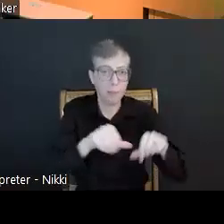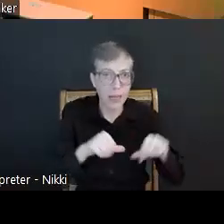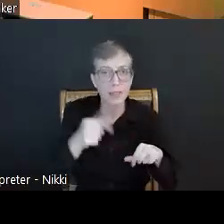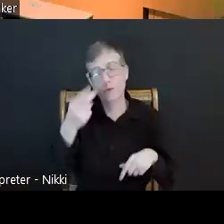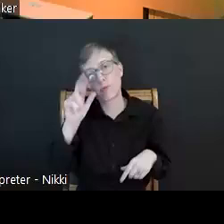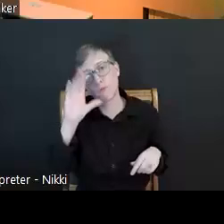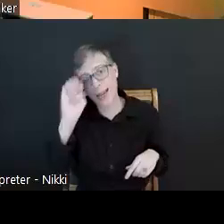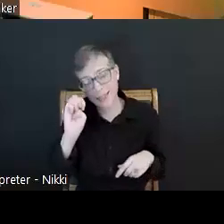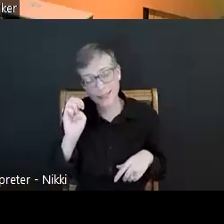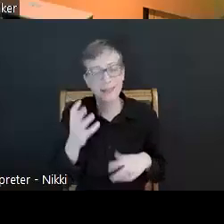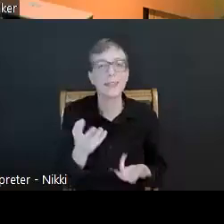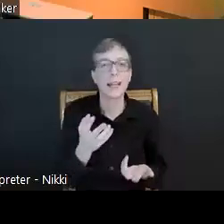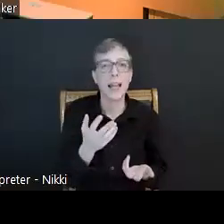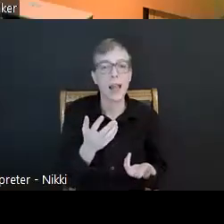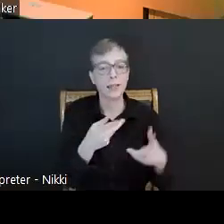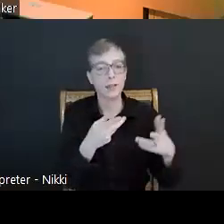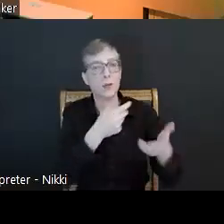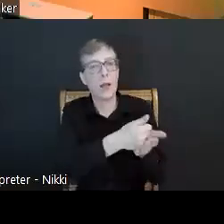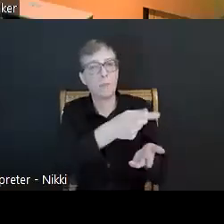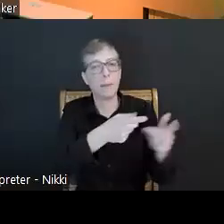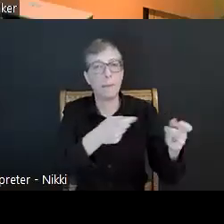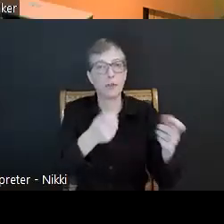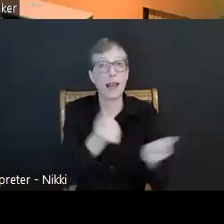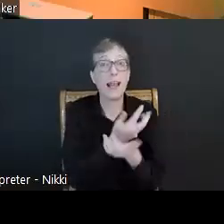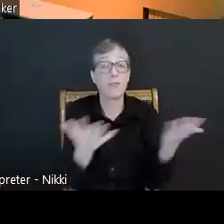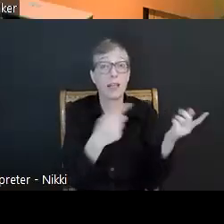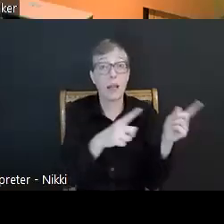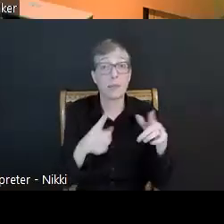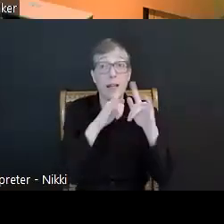is really important to help them stay engaged with therapy in addition to the other services